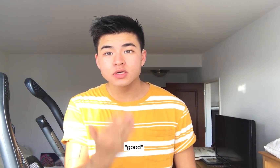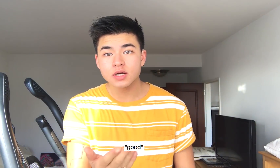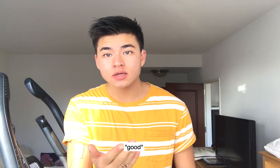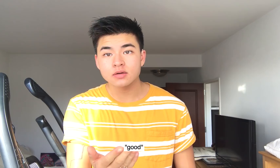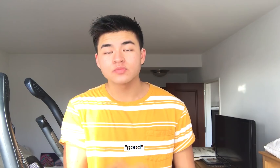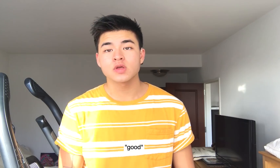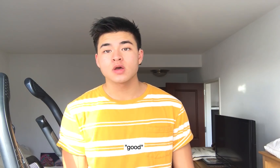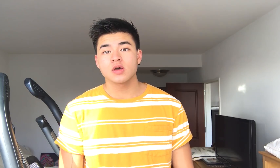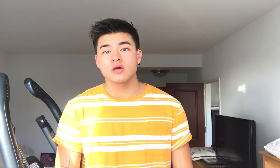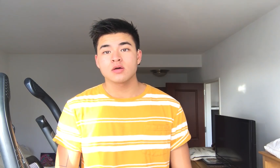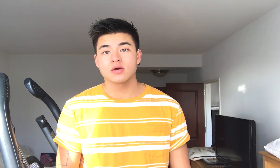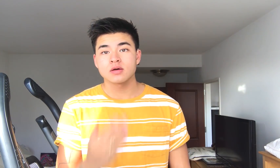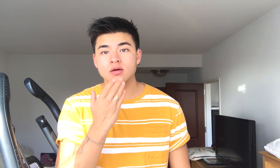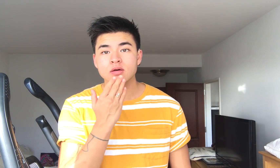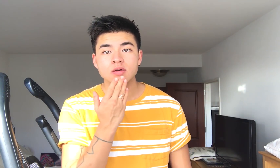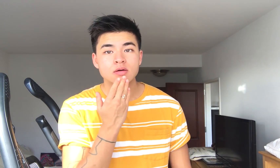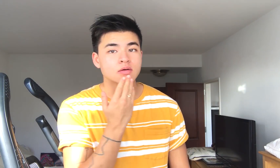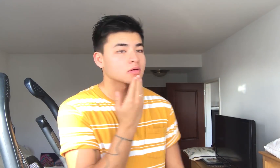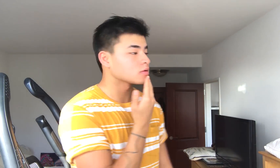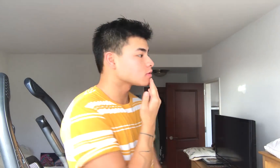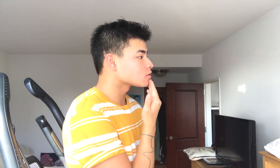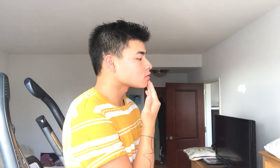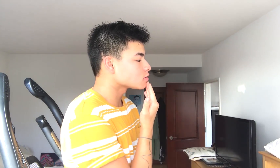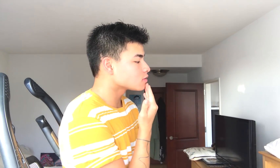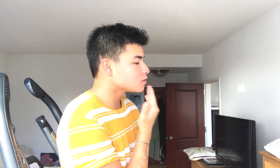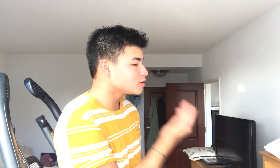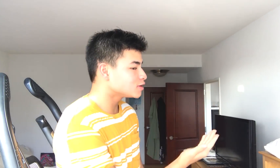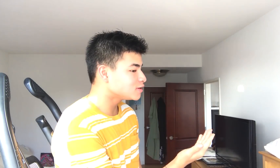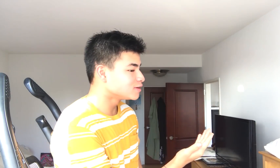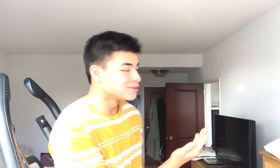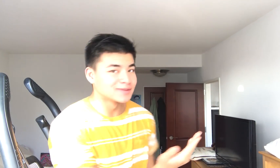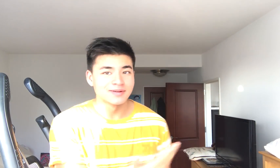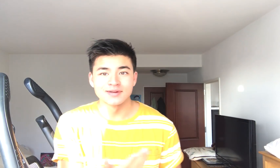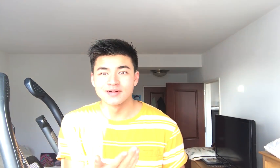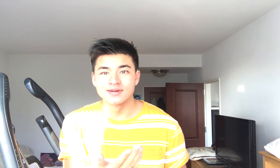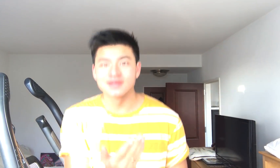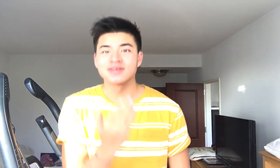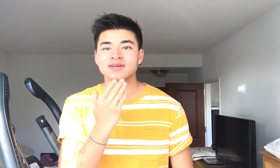Good